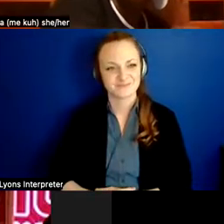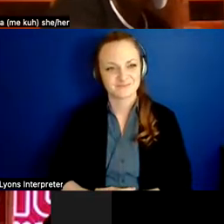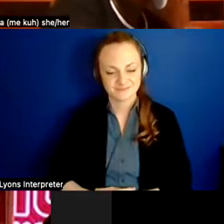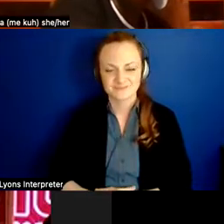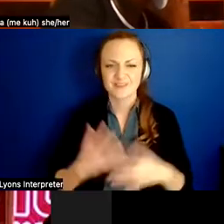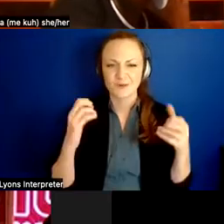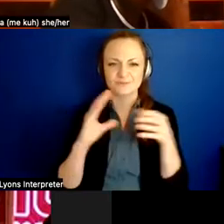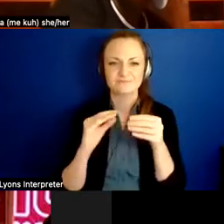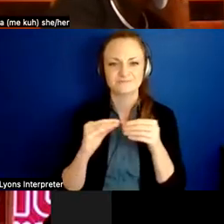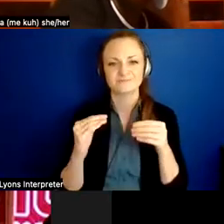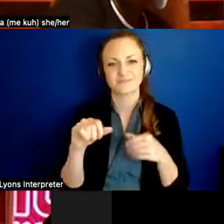with you guys too, which I think is really cool.